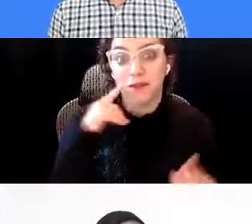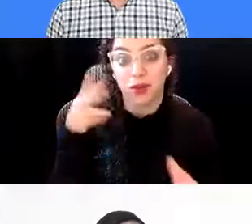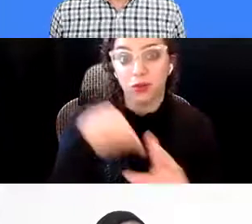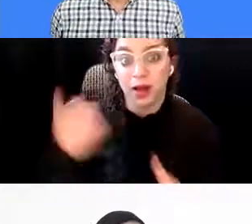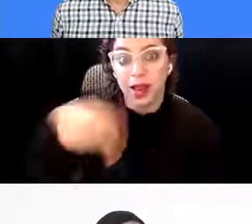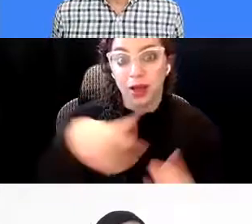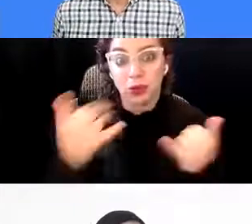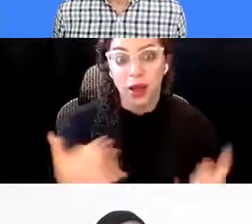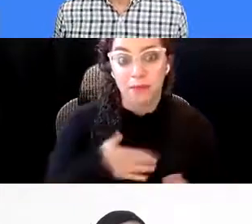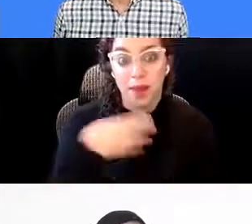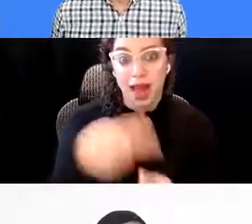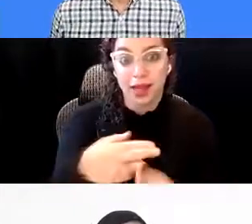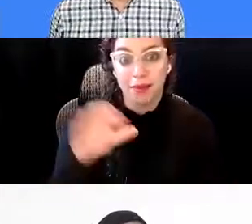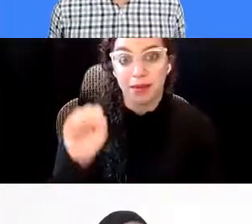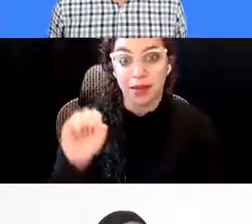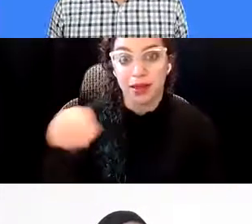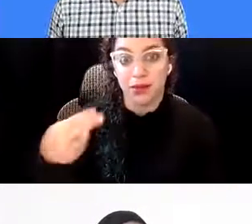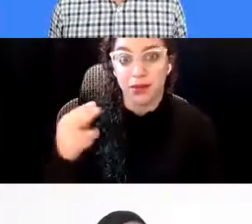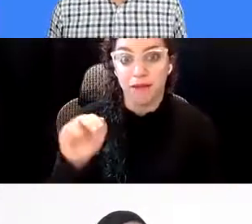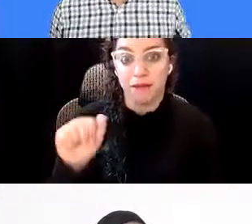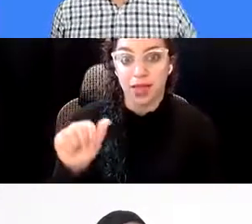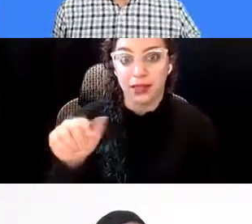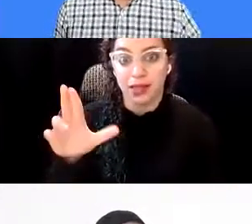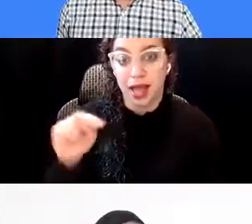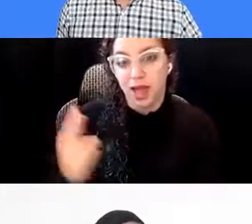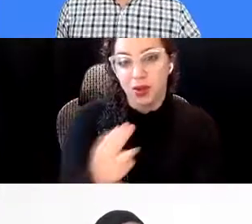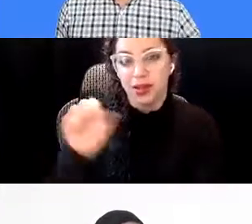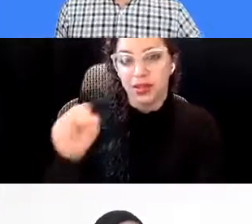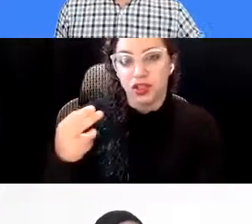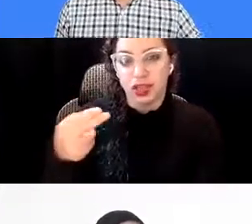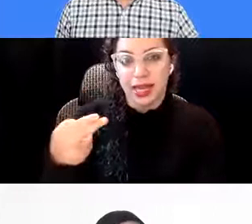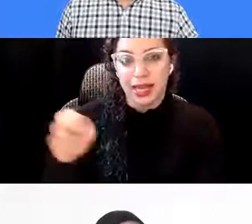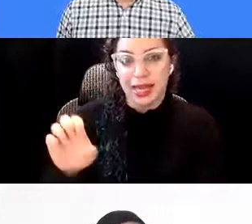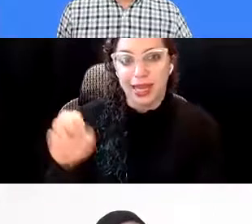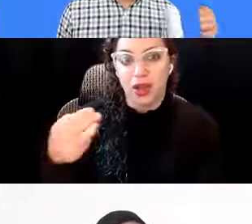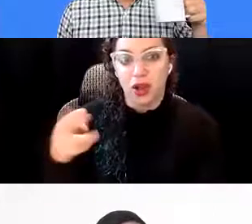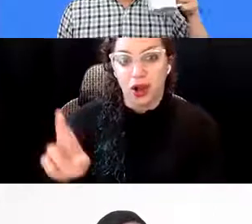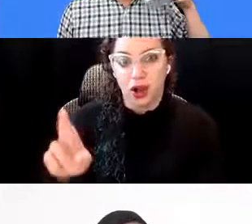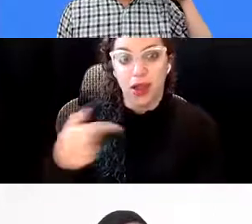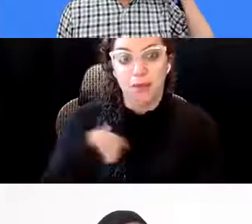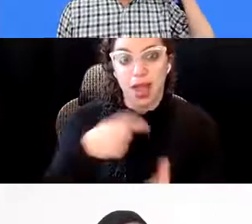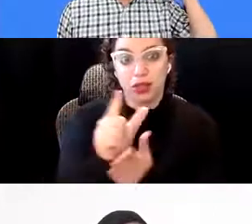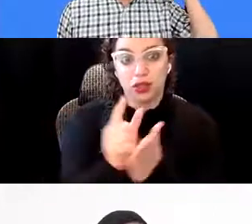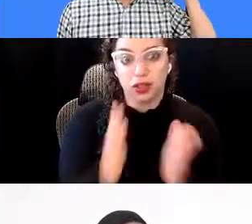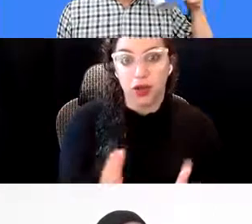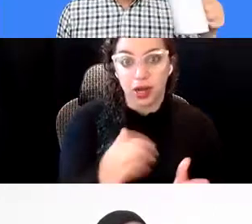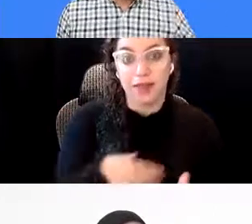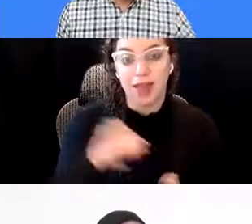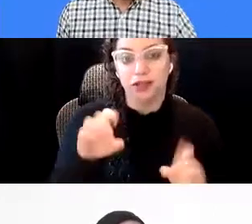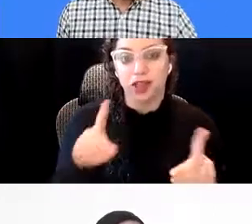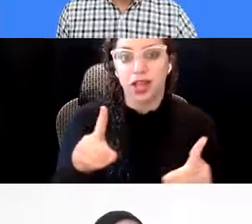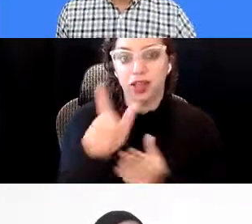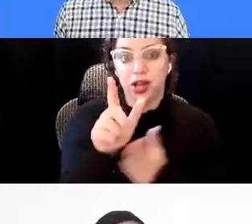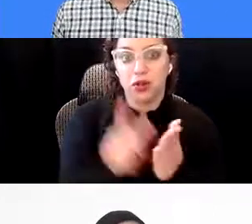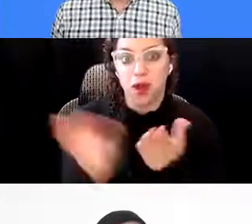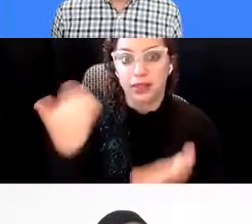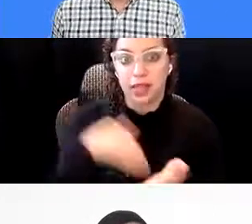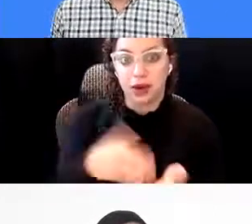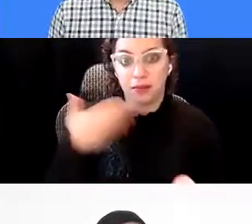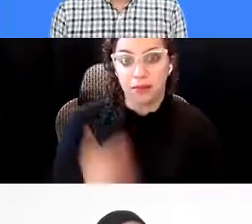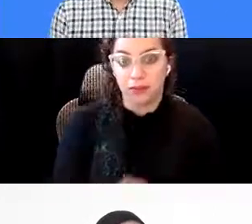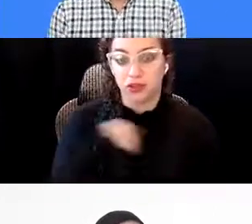My name is Sophia Tan and I use she/her/hers pronouns. And I'm an attorney at the Education Law Center. Umm, I am of Chinese American descent.